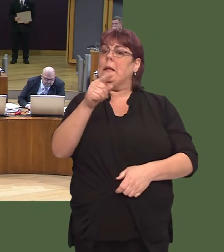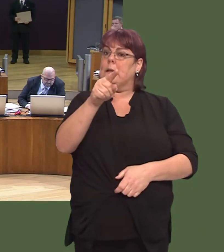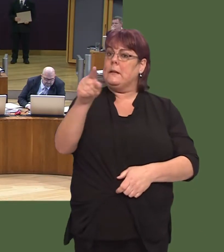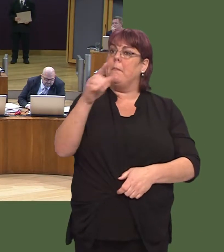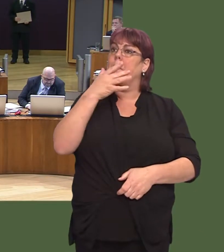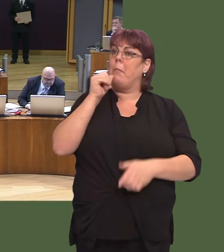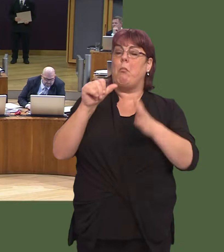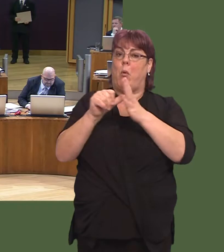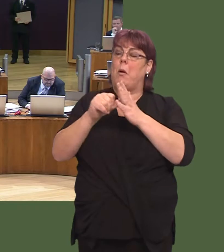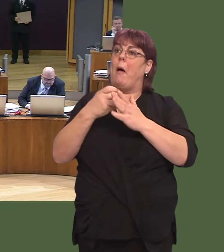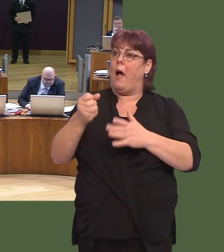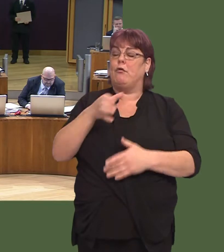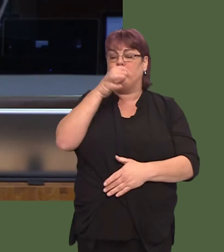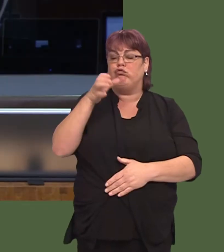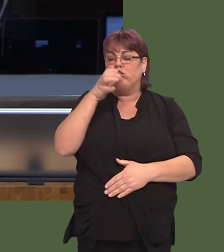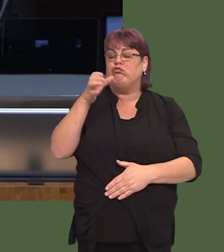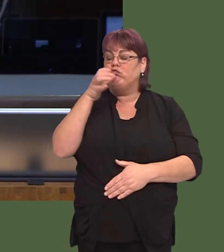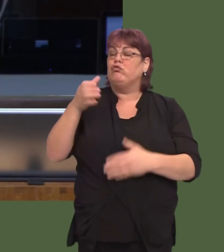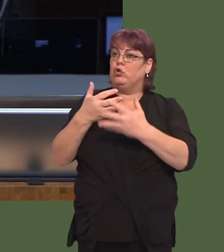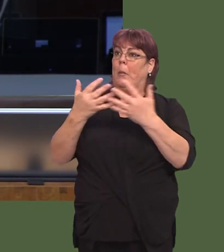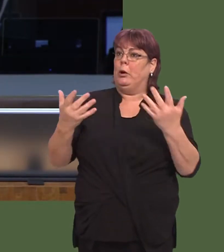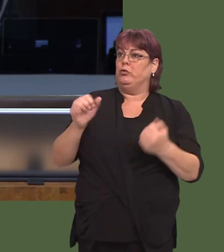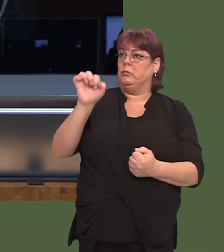And, of course, we do want to target those.